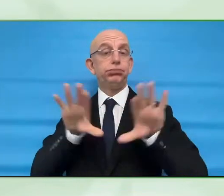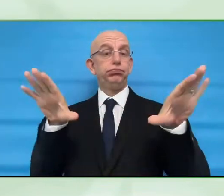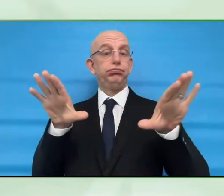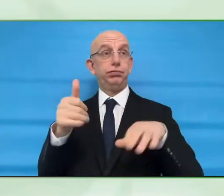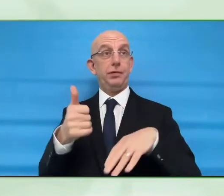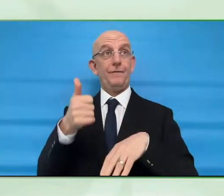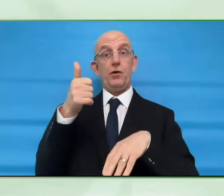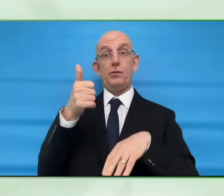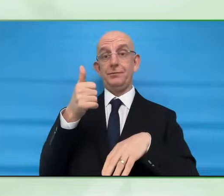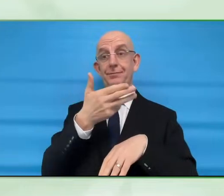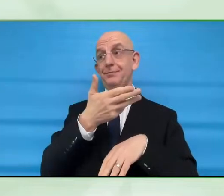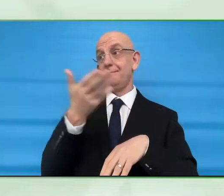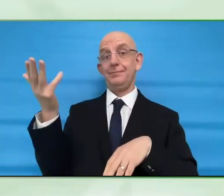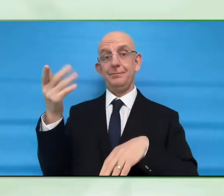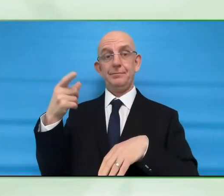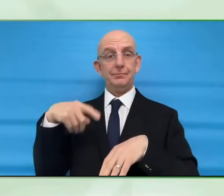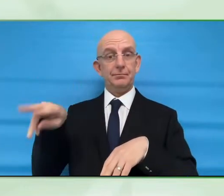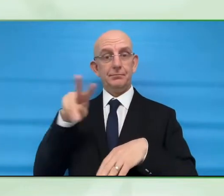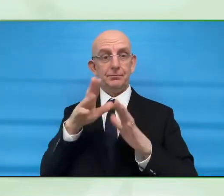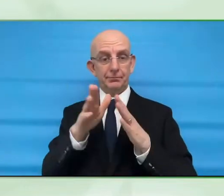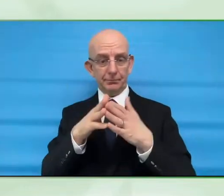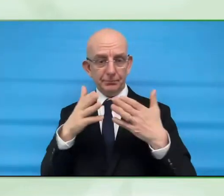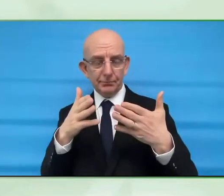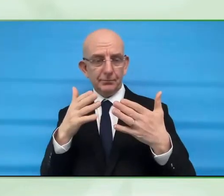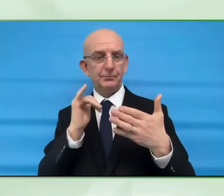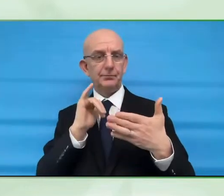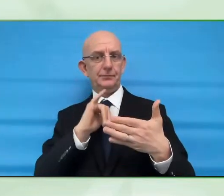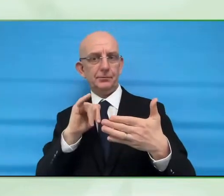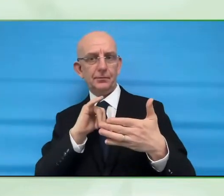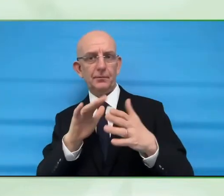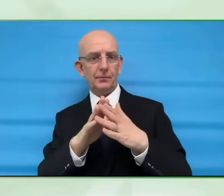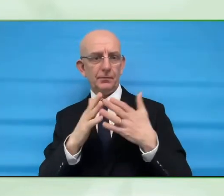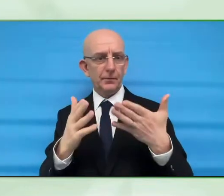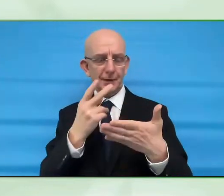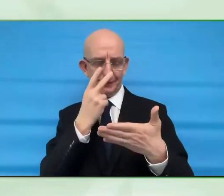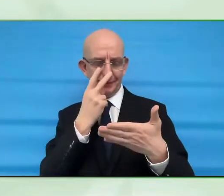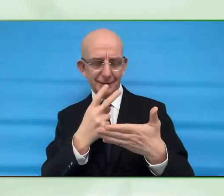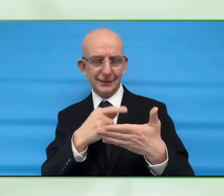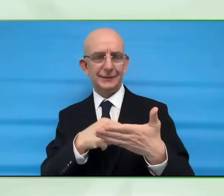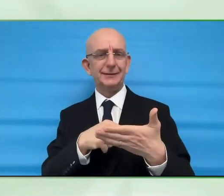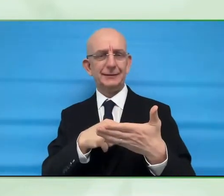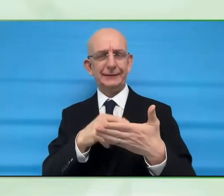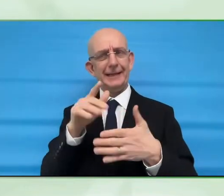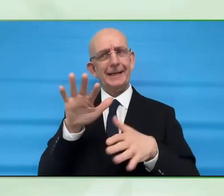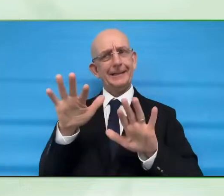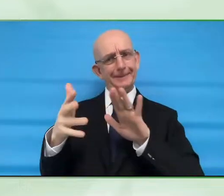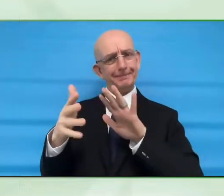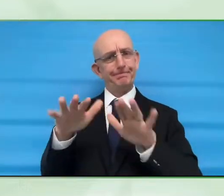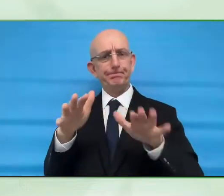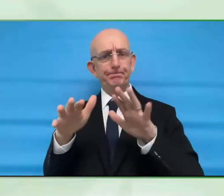the importance of your work, so how do you go about motivating yourself and your project?